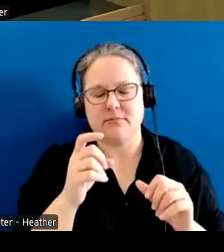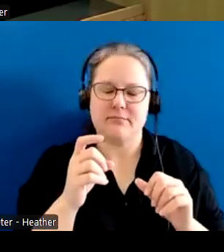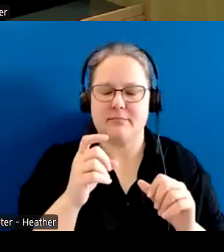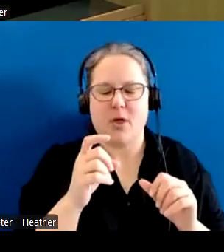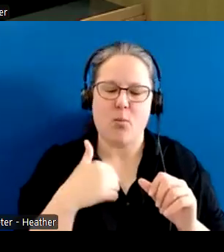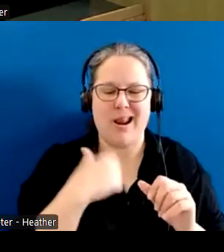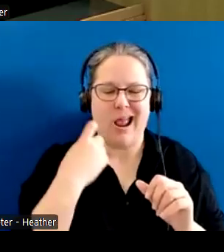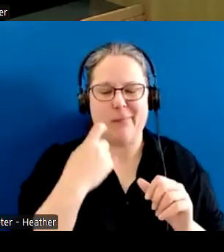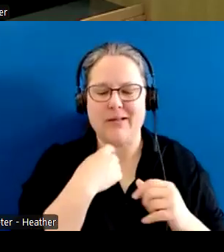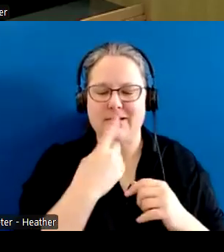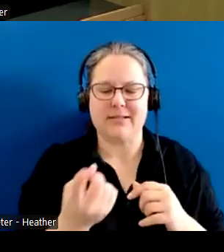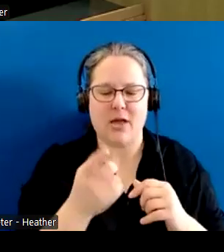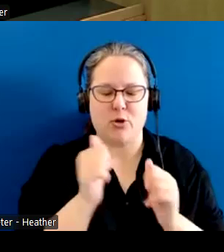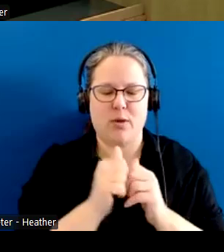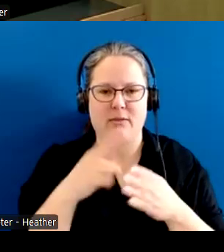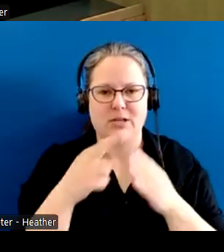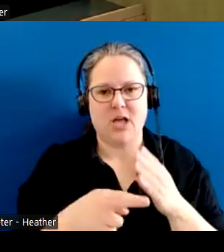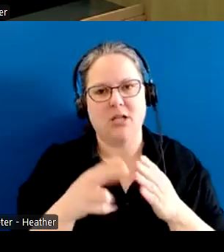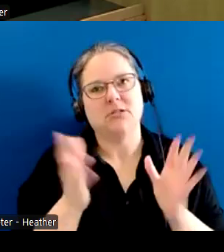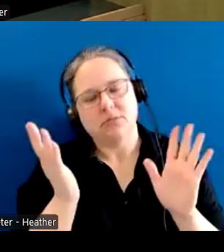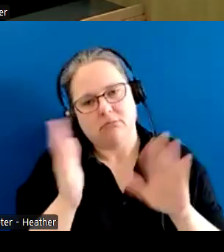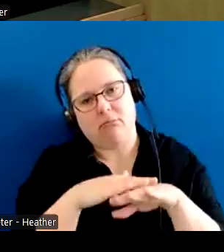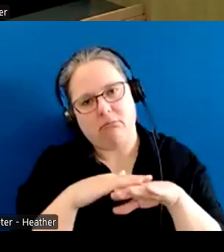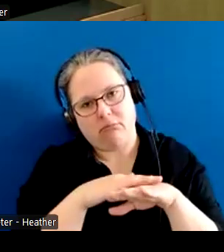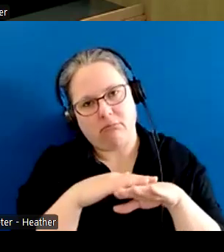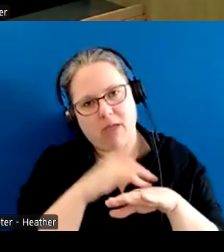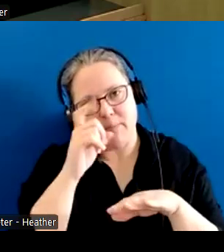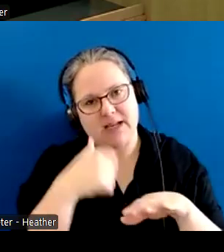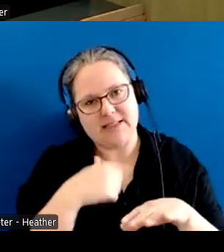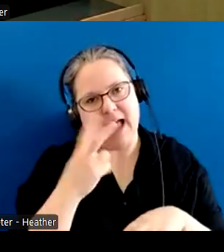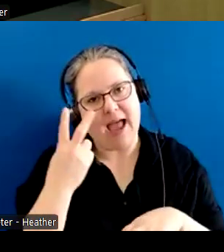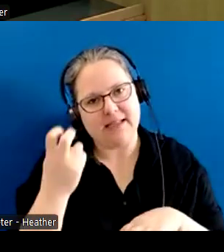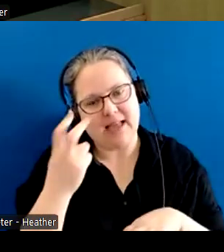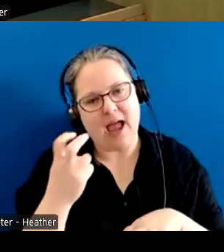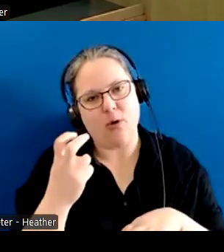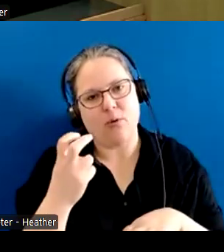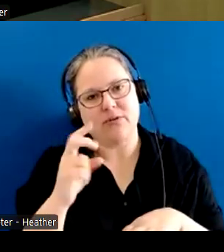with a little bit of um you know a caveat because I doubt that there are only 55 such respondents in